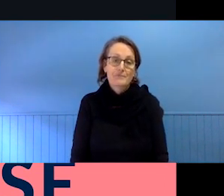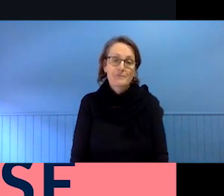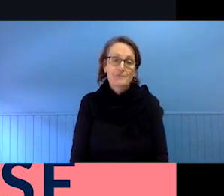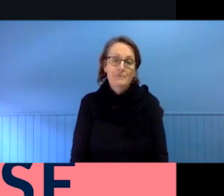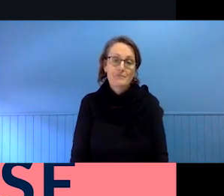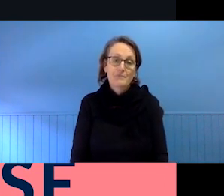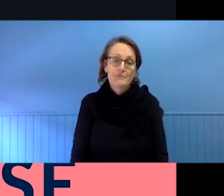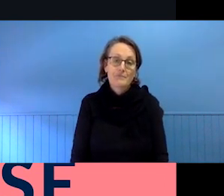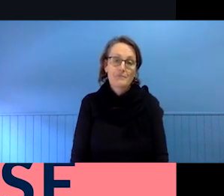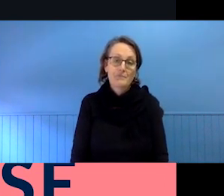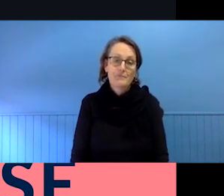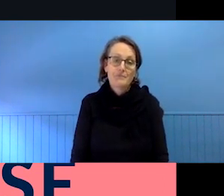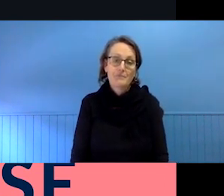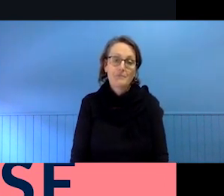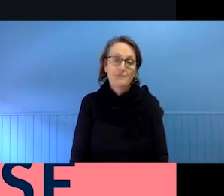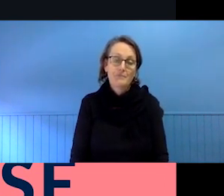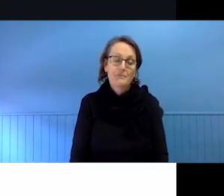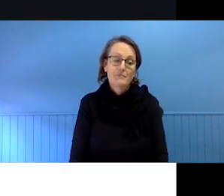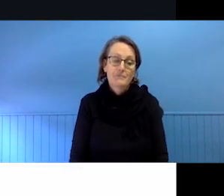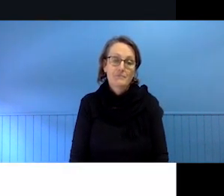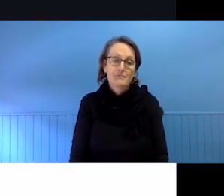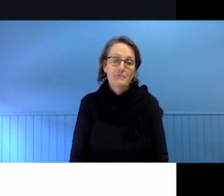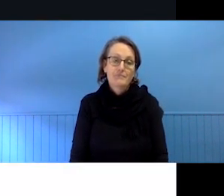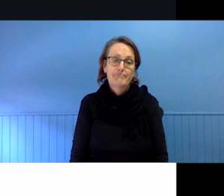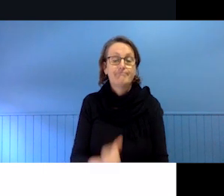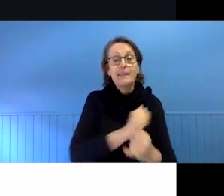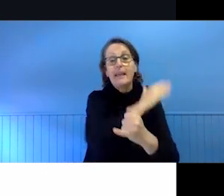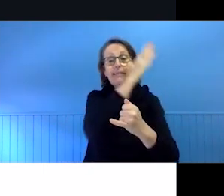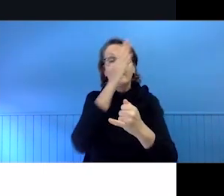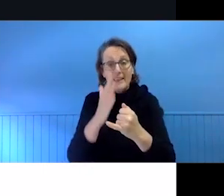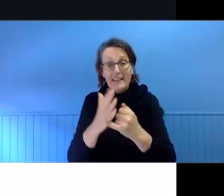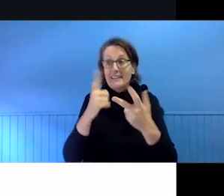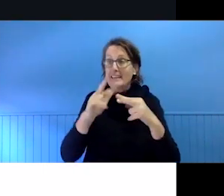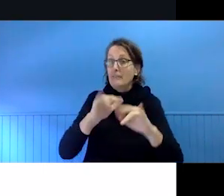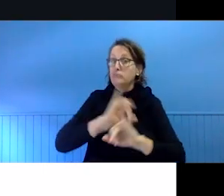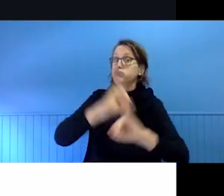And so, finally, we've come to the end of the crisis and you want to